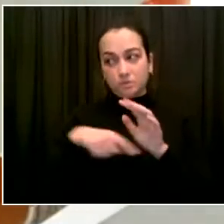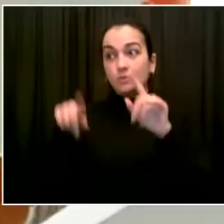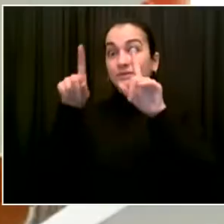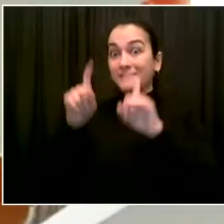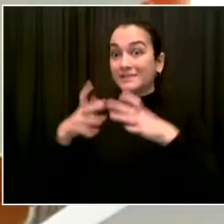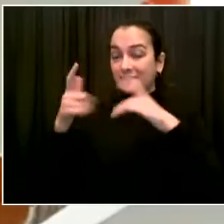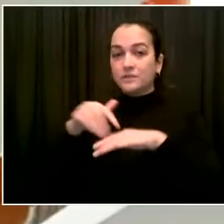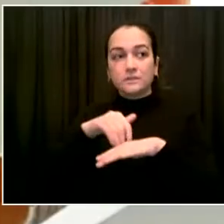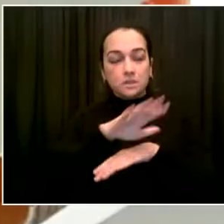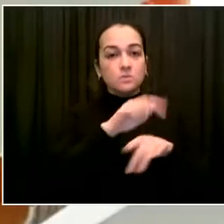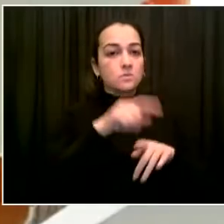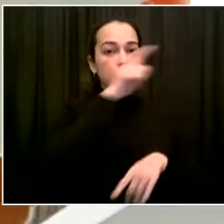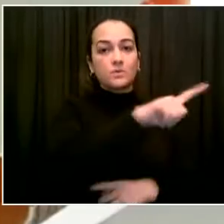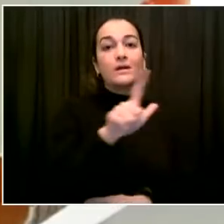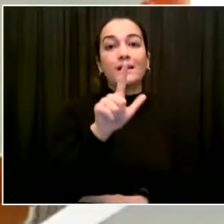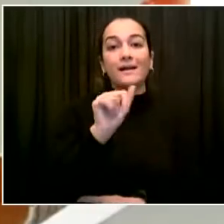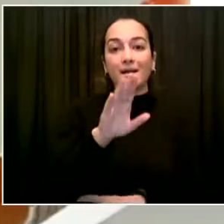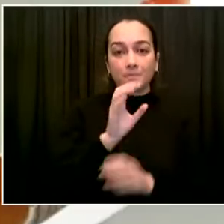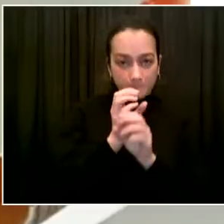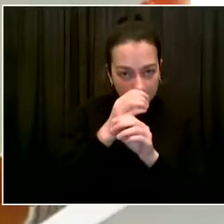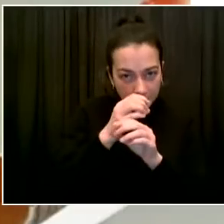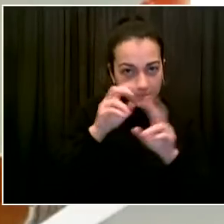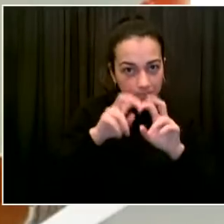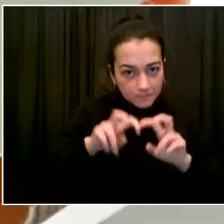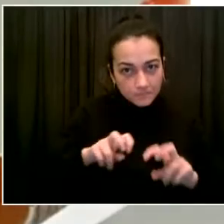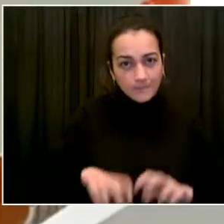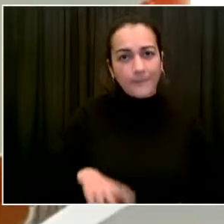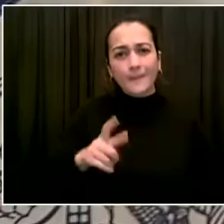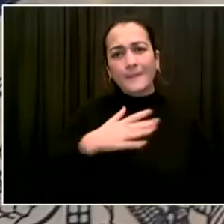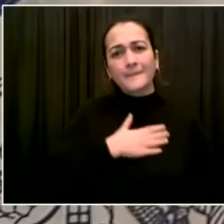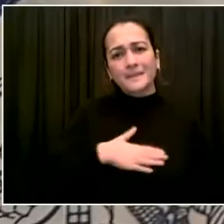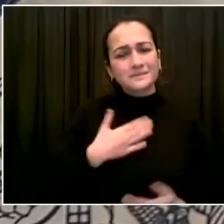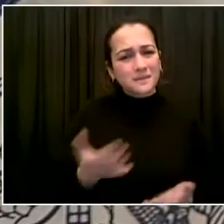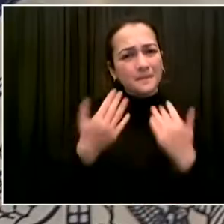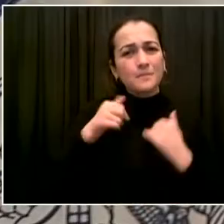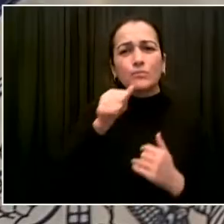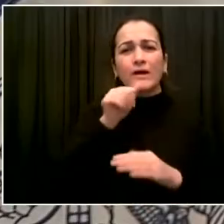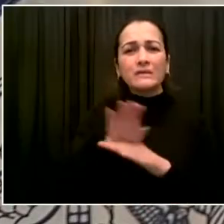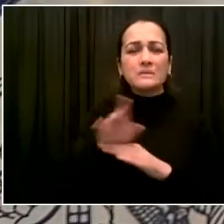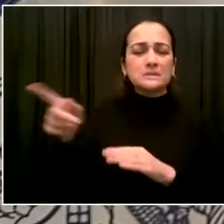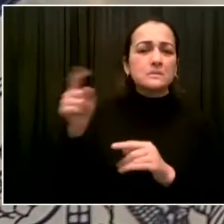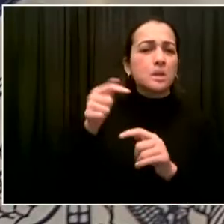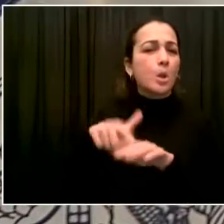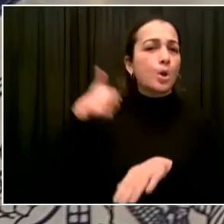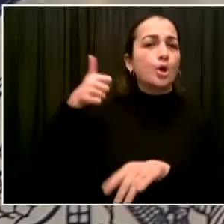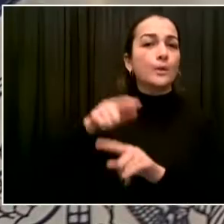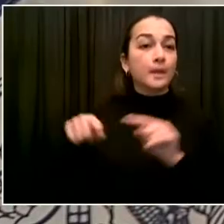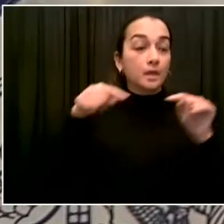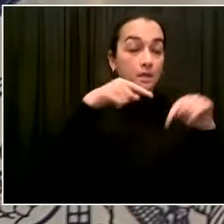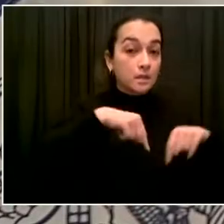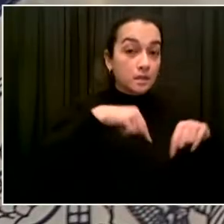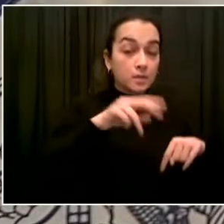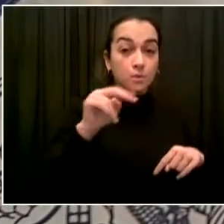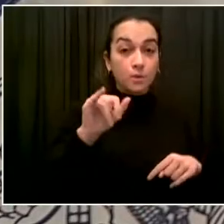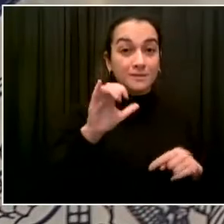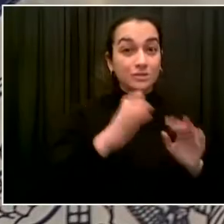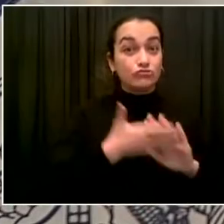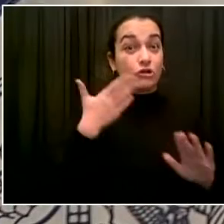TURNAROUND TIME UP TO 36 HOURS. AND THAT IS THE FASTET S TURNAROUND MTIE